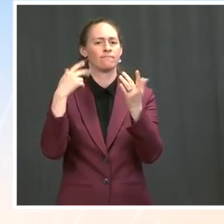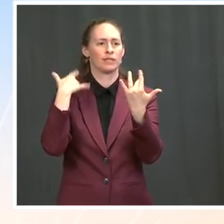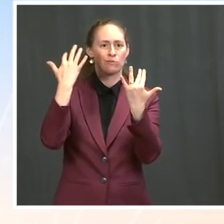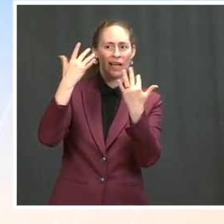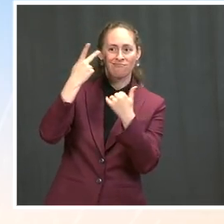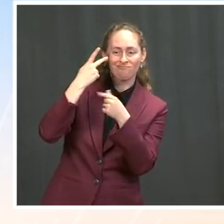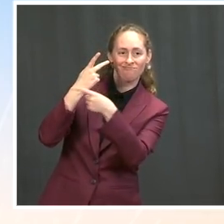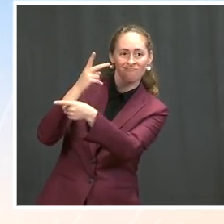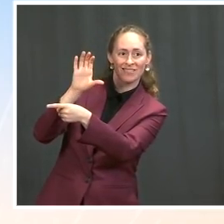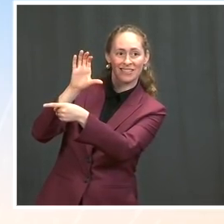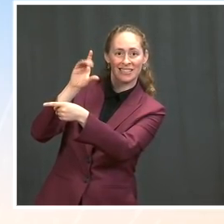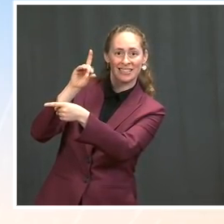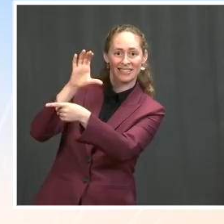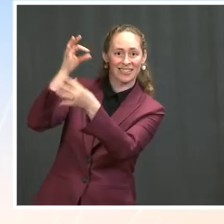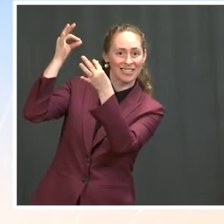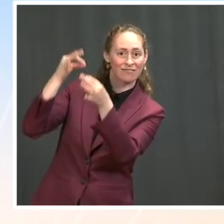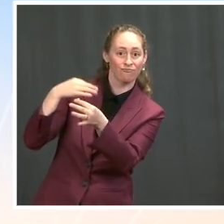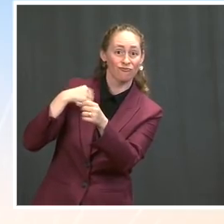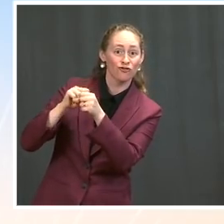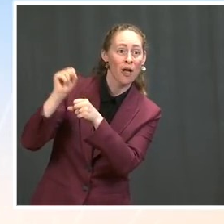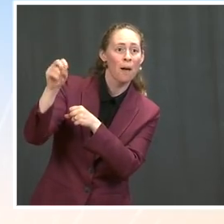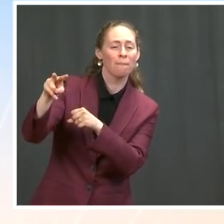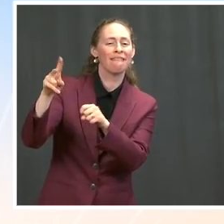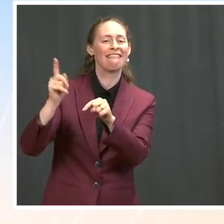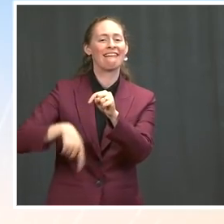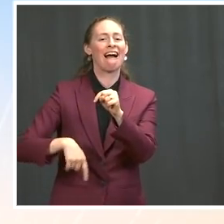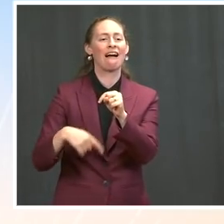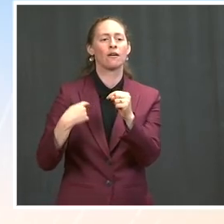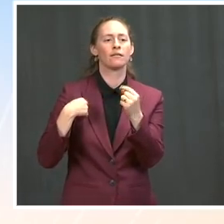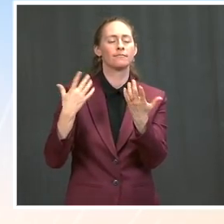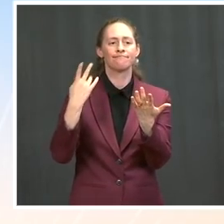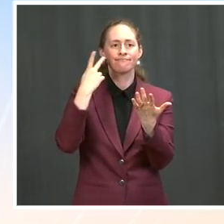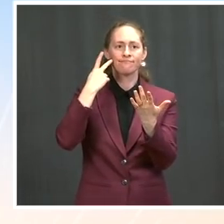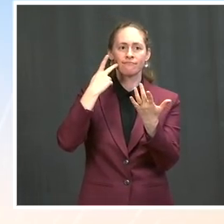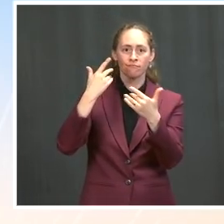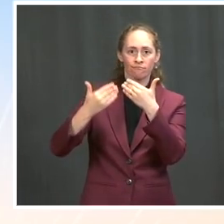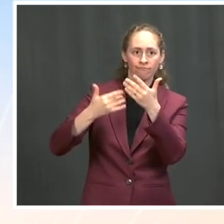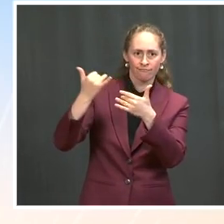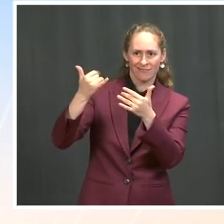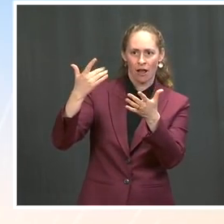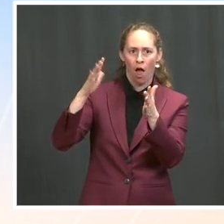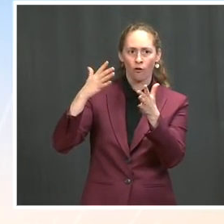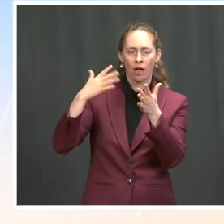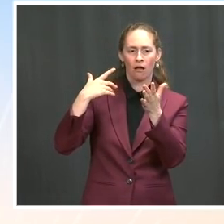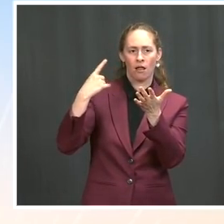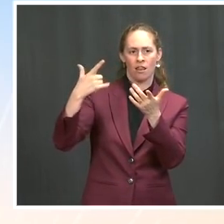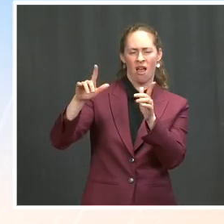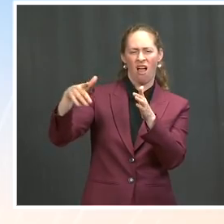which you just touched on a lot of those components. But we would let them pursue that process. The Press: Would the White House prefer